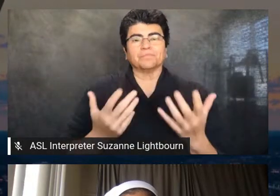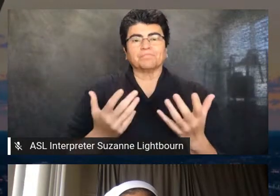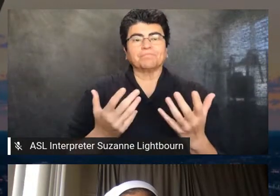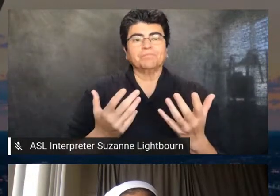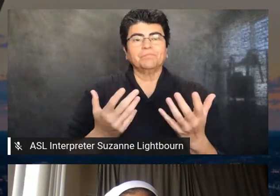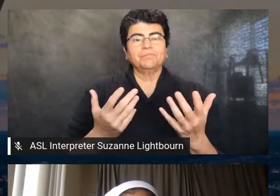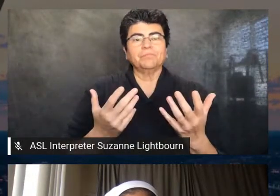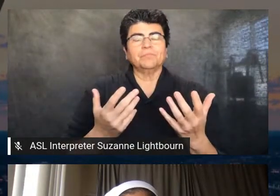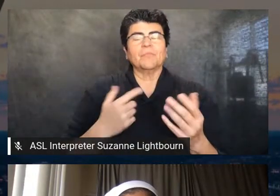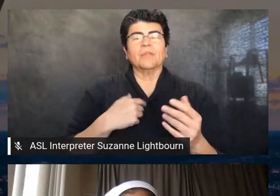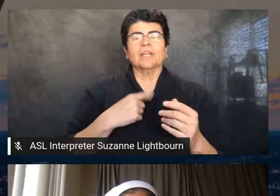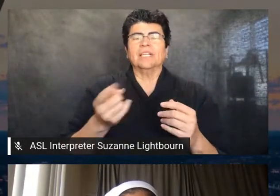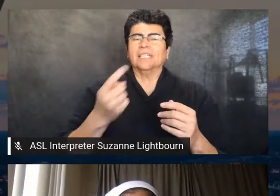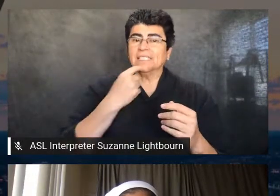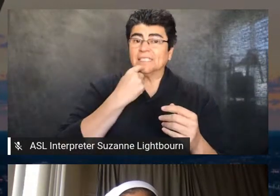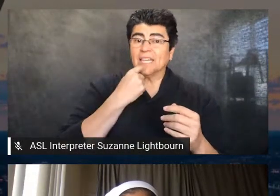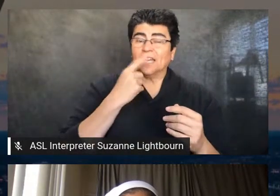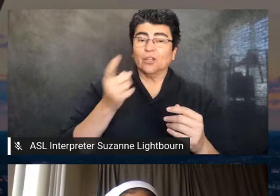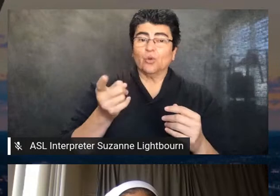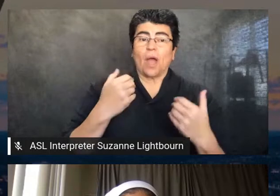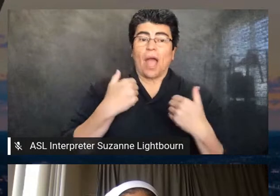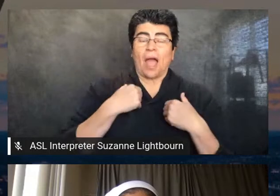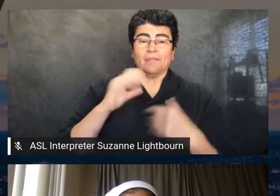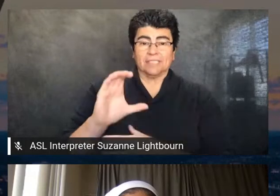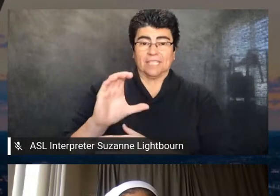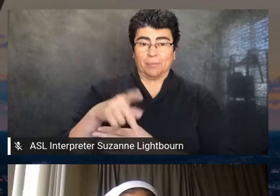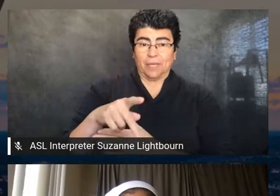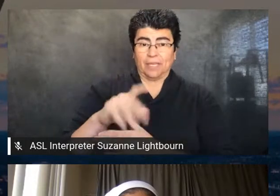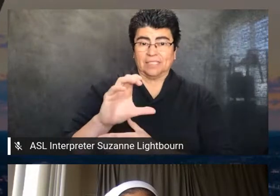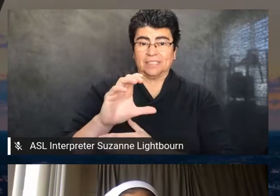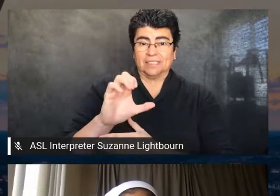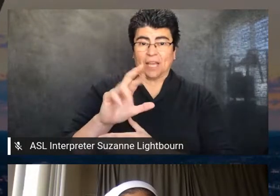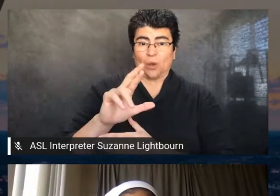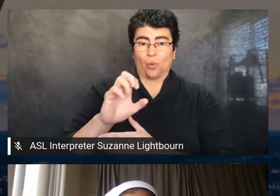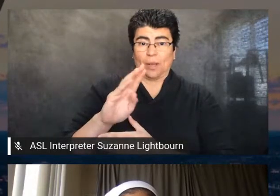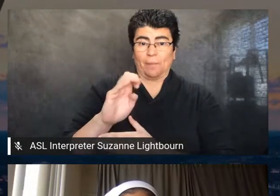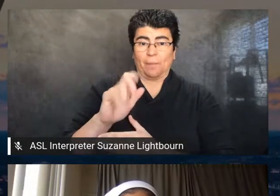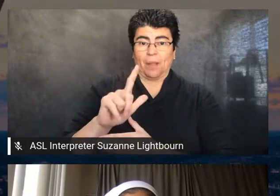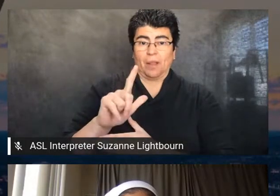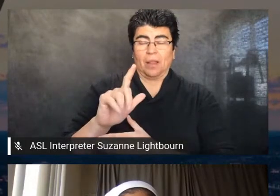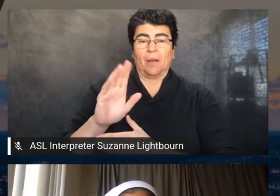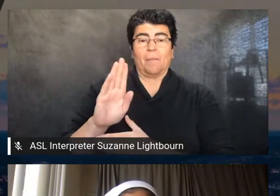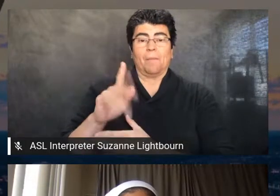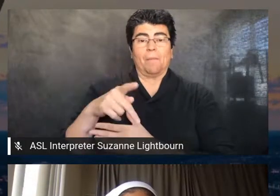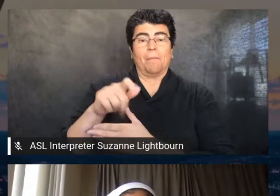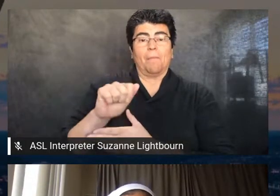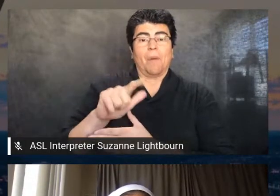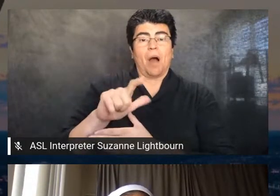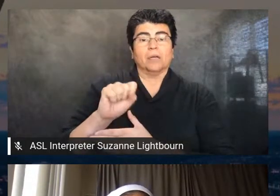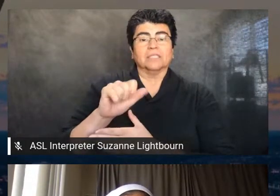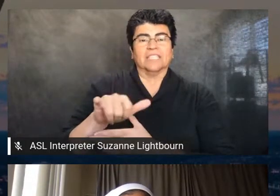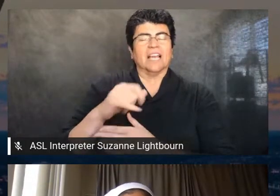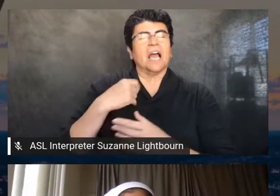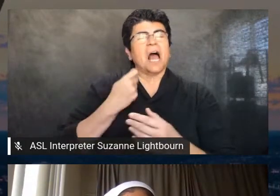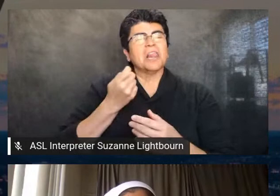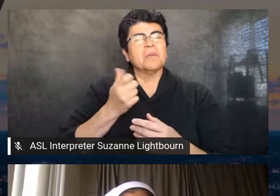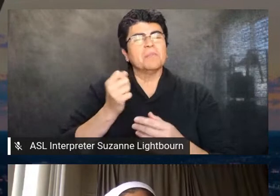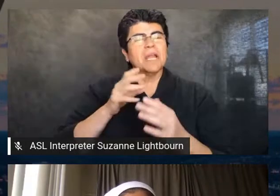It says that you have cerebal palsy, which mildly affects your speech and gait.